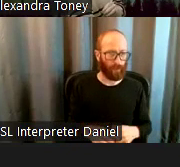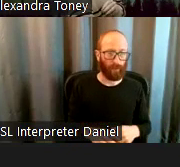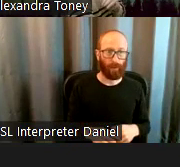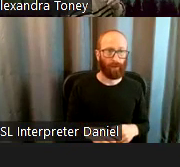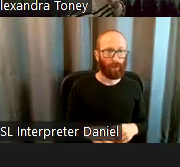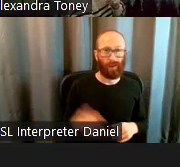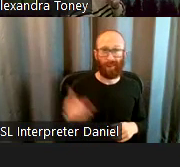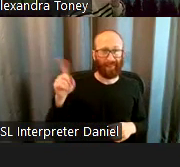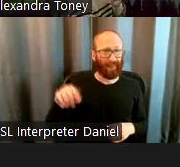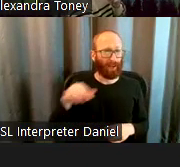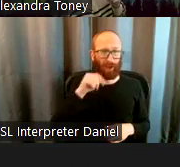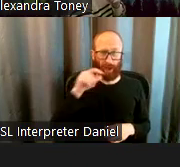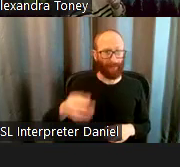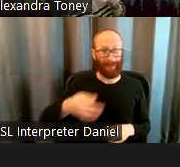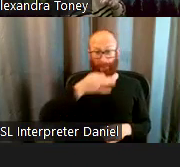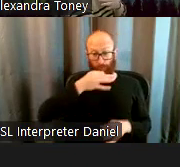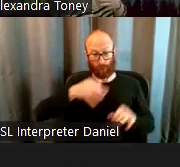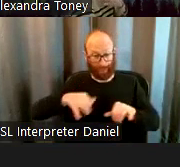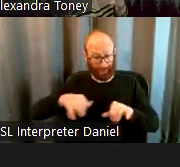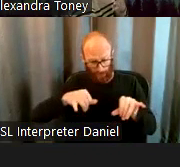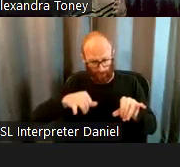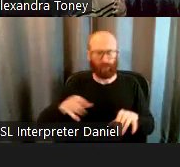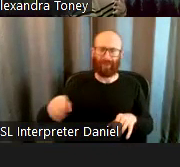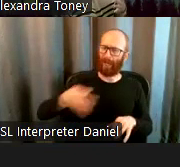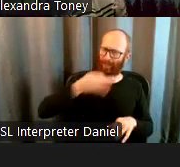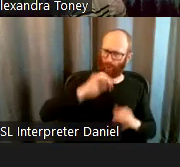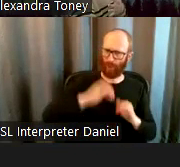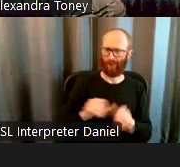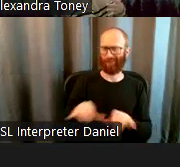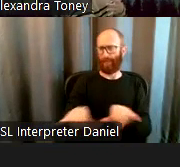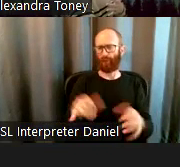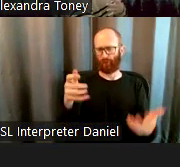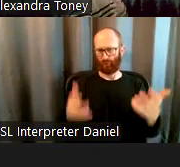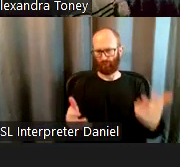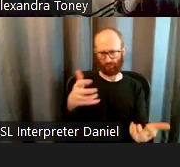experts in the standards themselves, nor Is it feasible to know the standards of